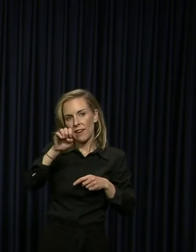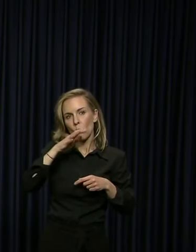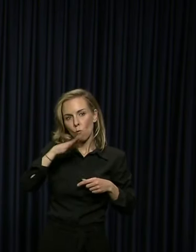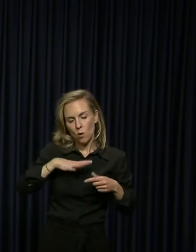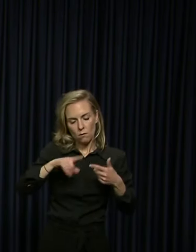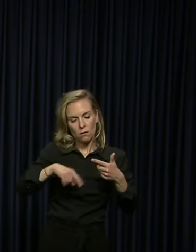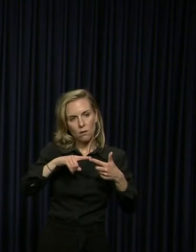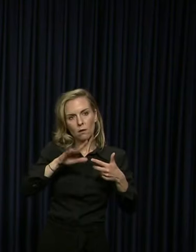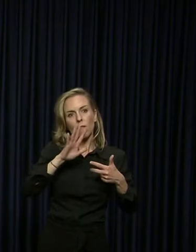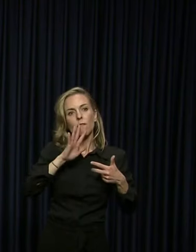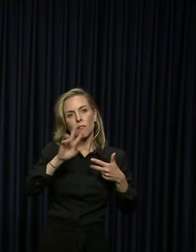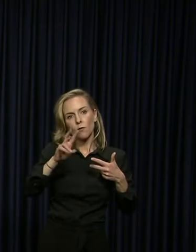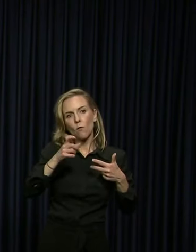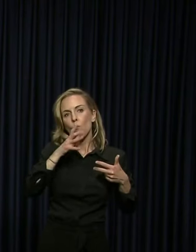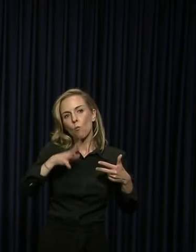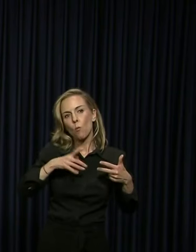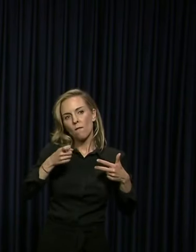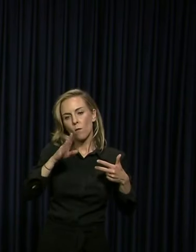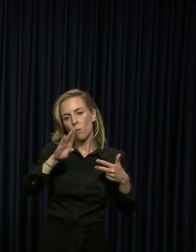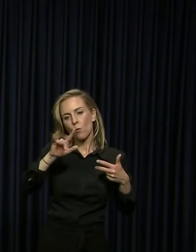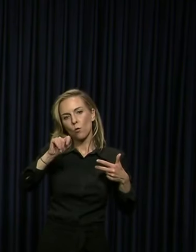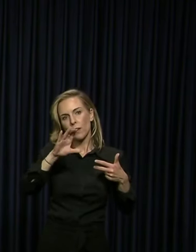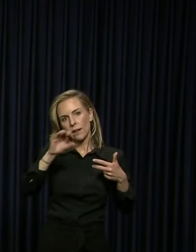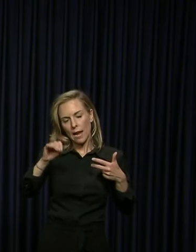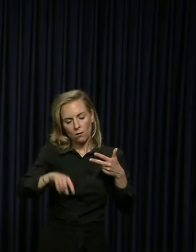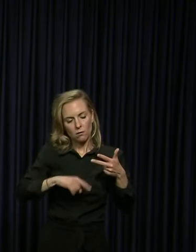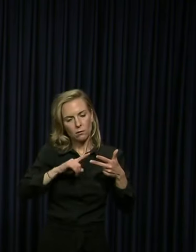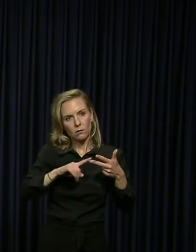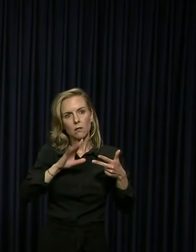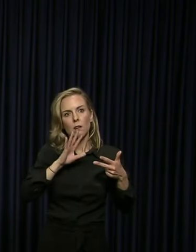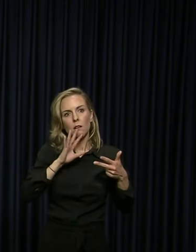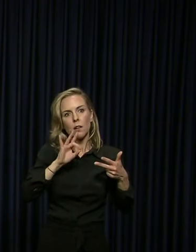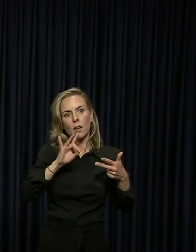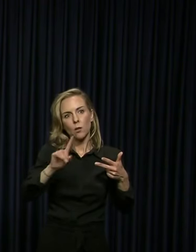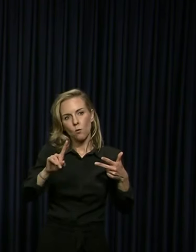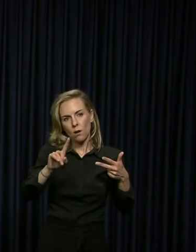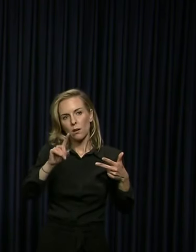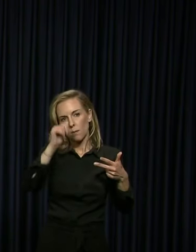HE'S 49. IN GOOD HEALTH. HE'S FROM BOYD COUNTY.